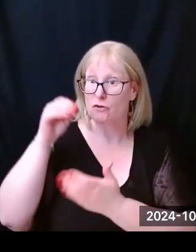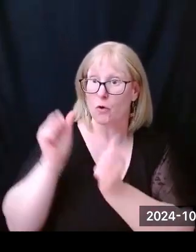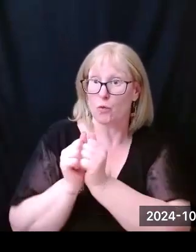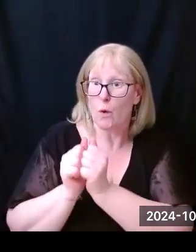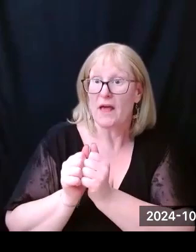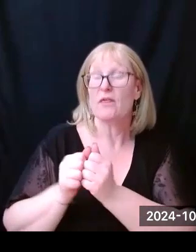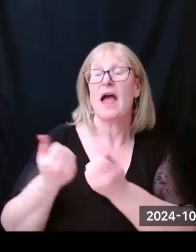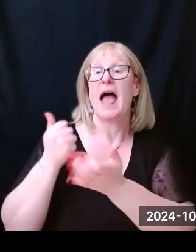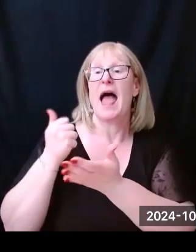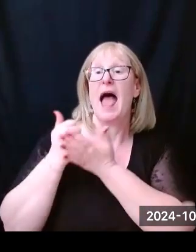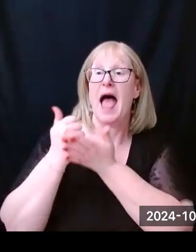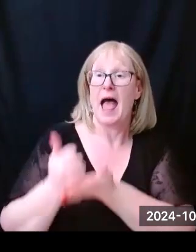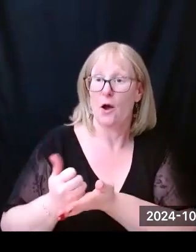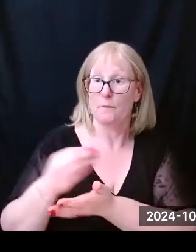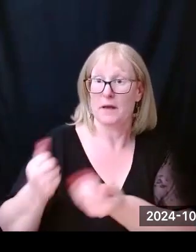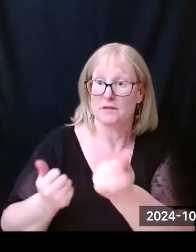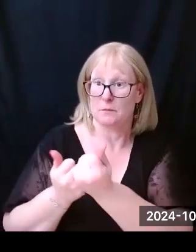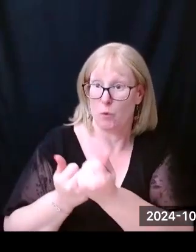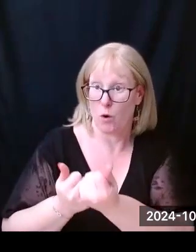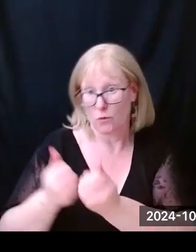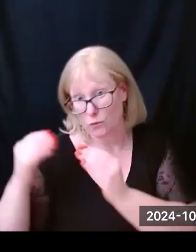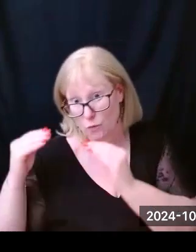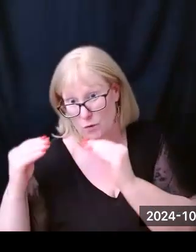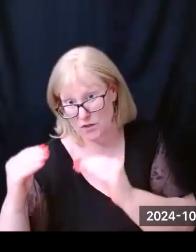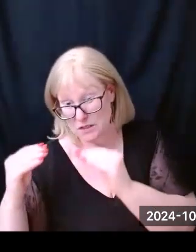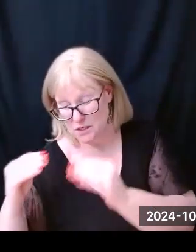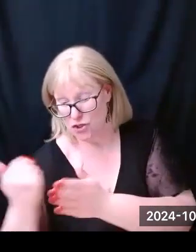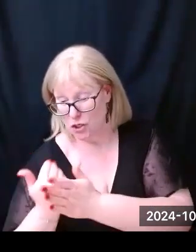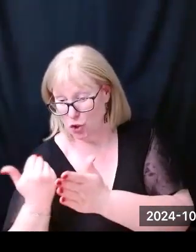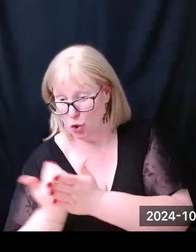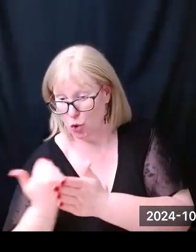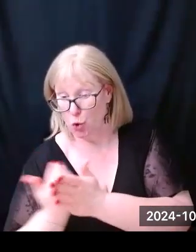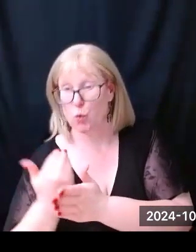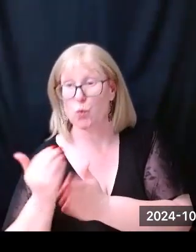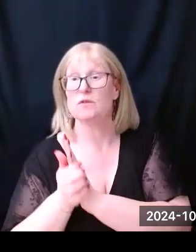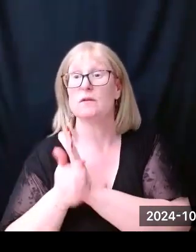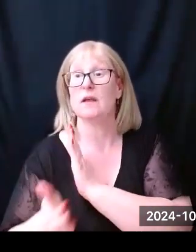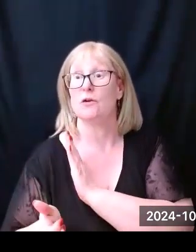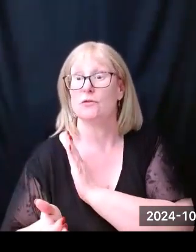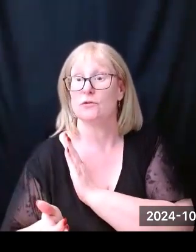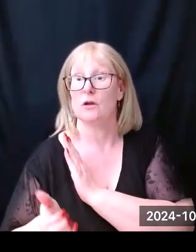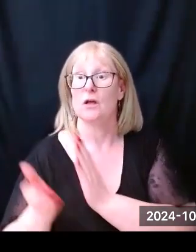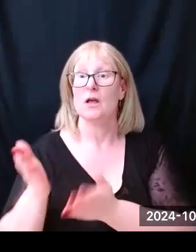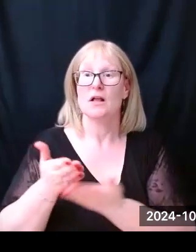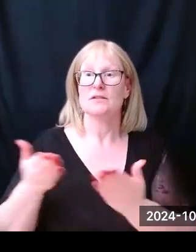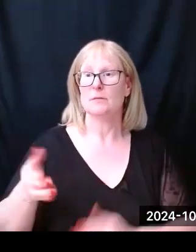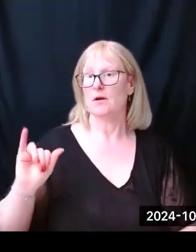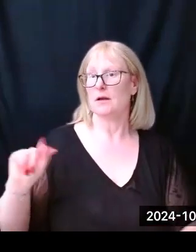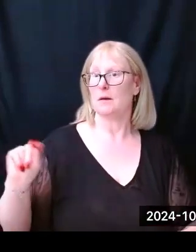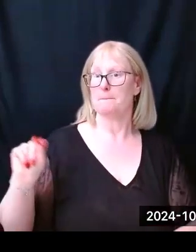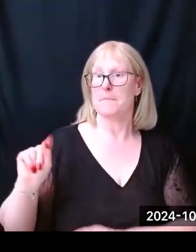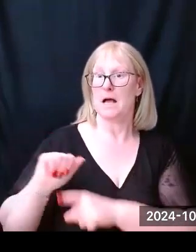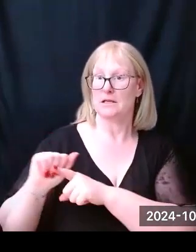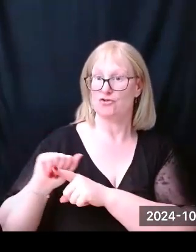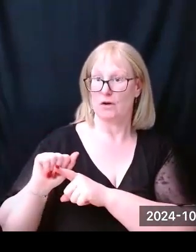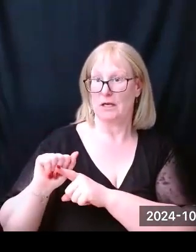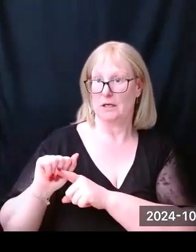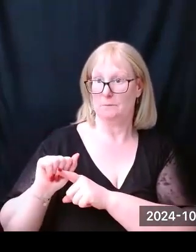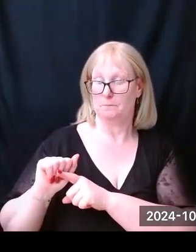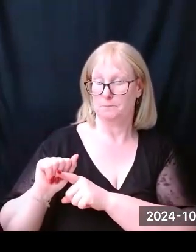This is where we're training new skills. If we're thinking about something as basic as potty training or toilet training, we train